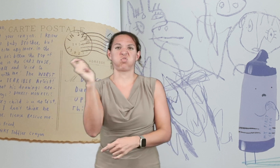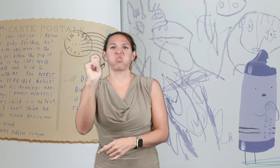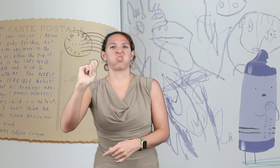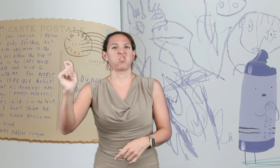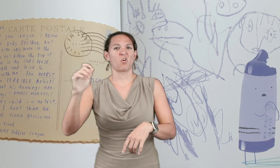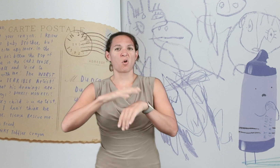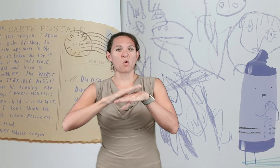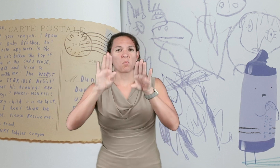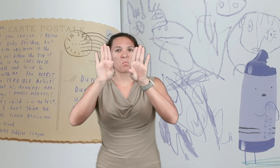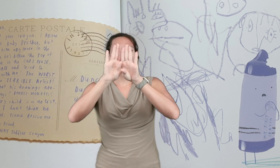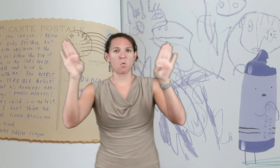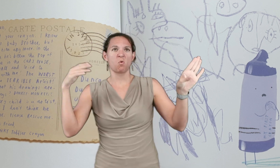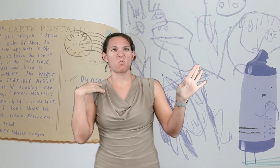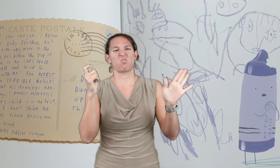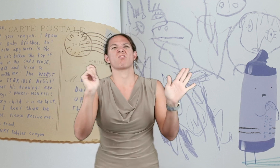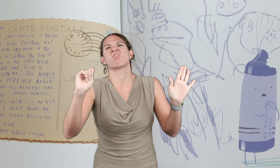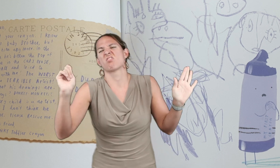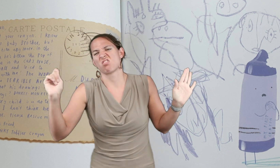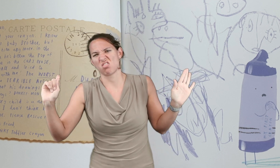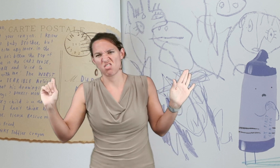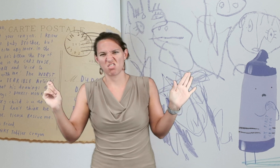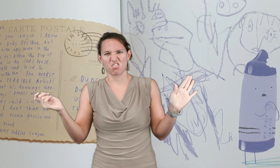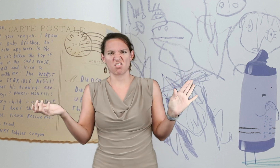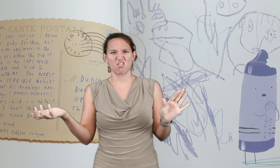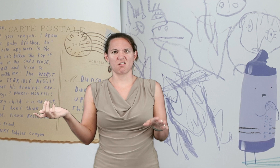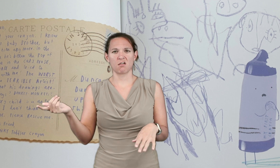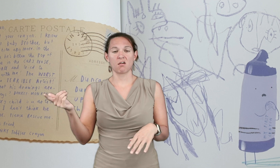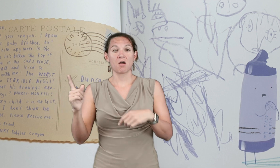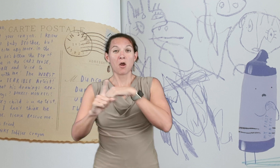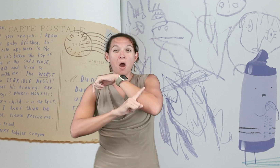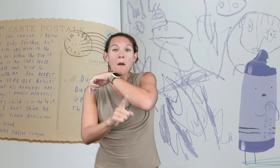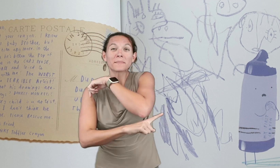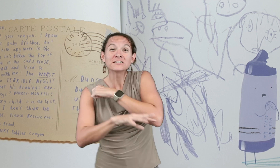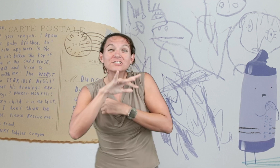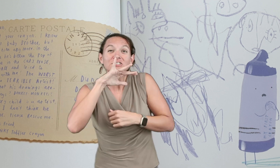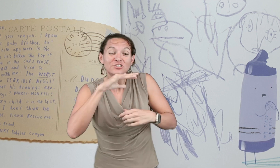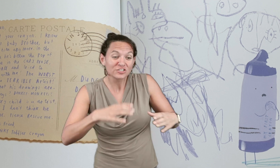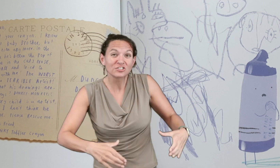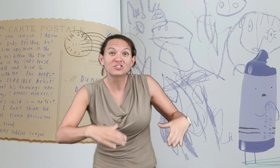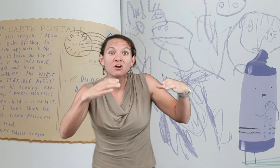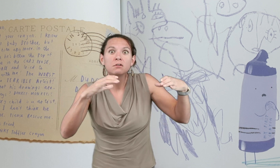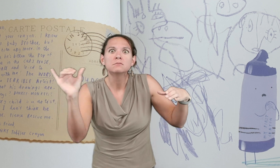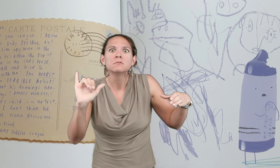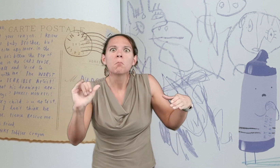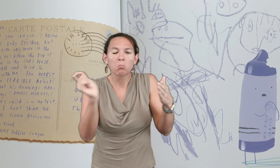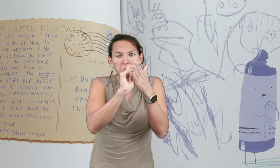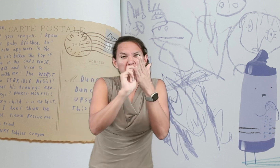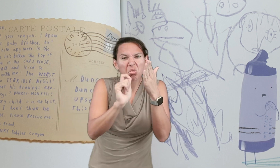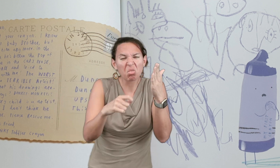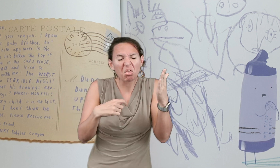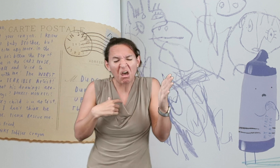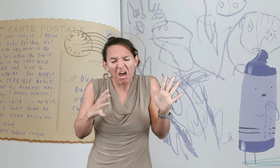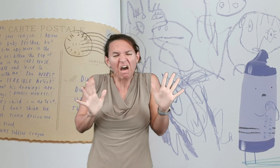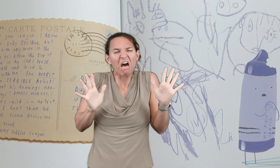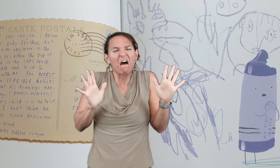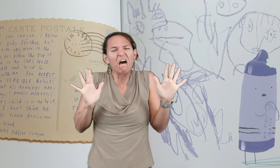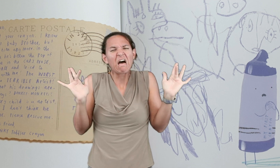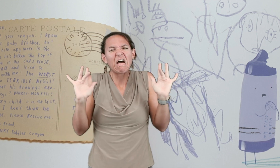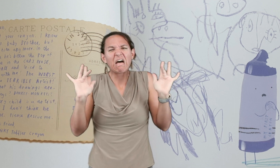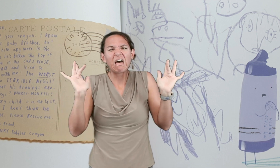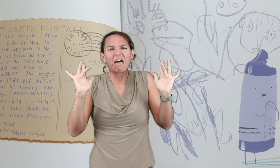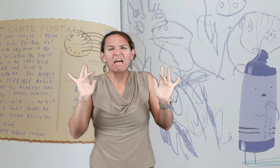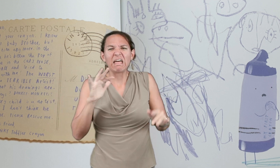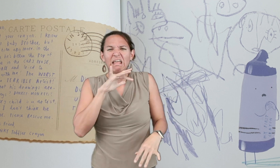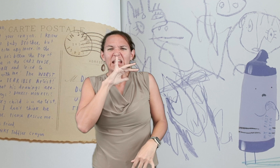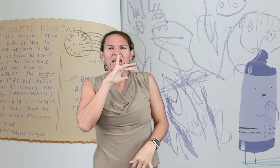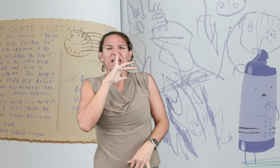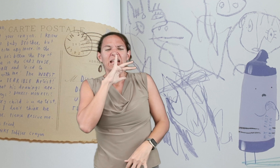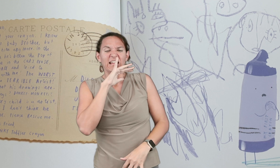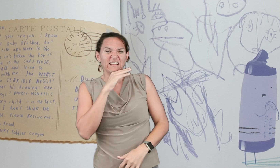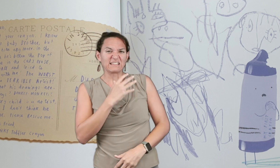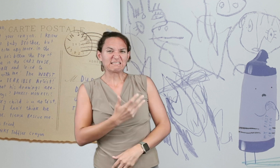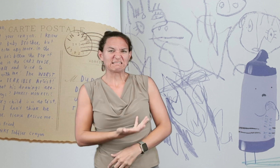Eww! He used me to draw on the wall. And he used me to color the rubbish can! Oh!